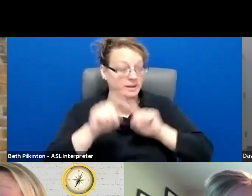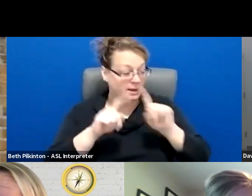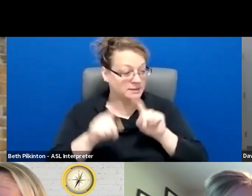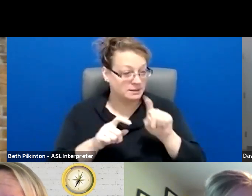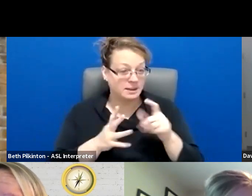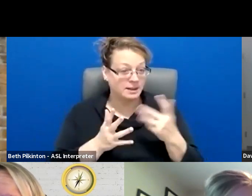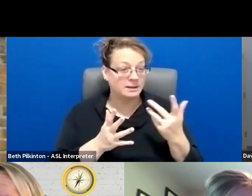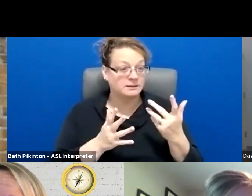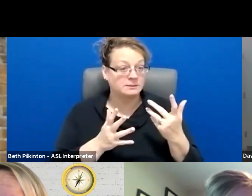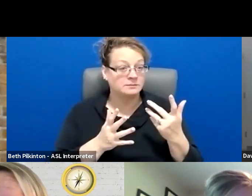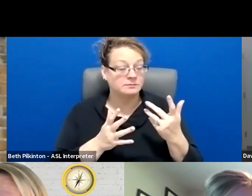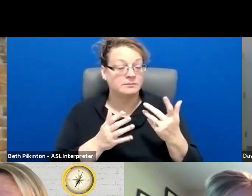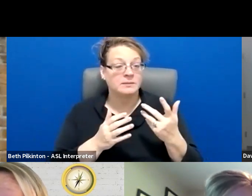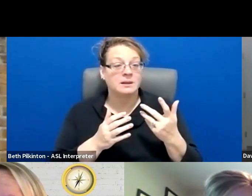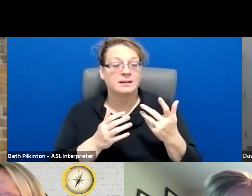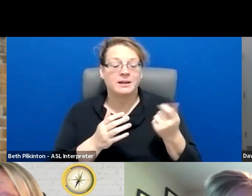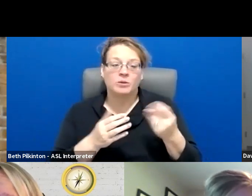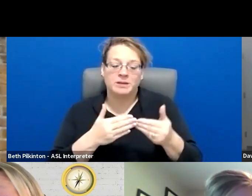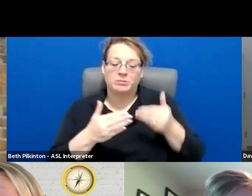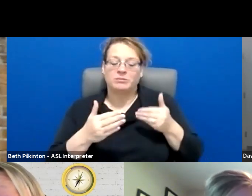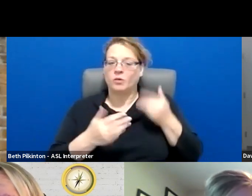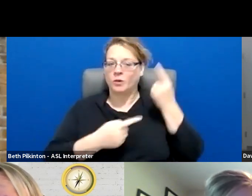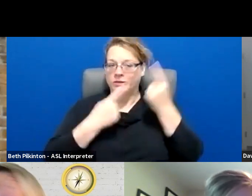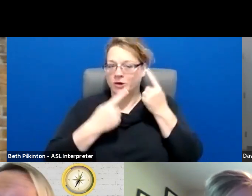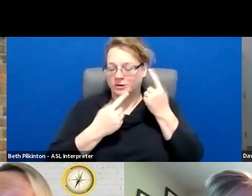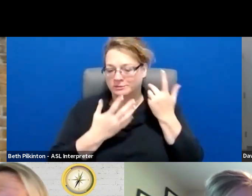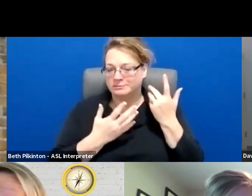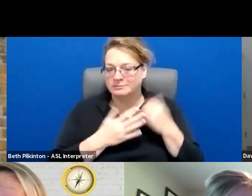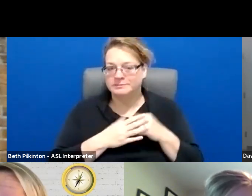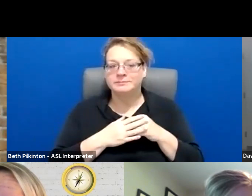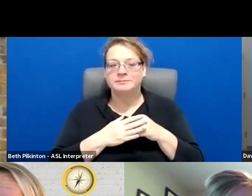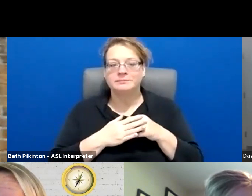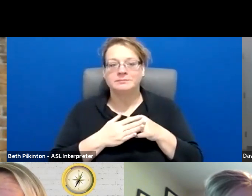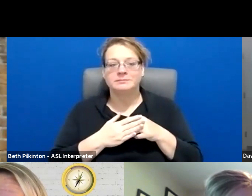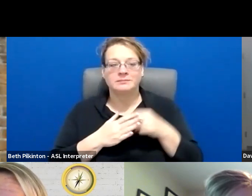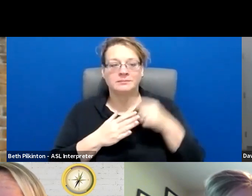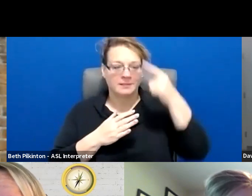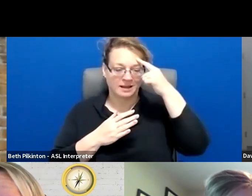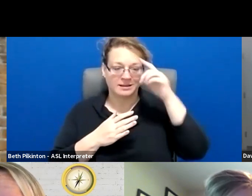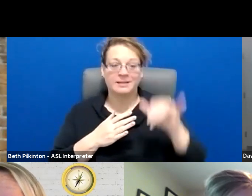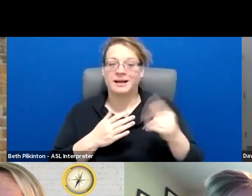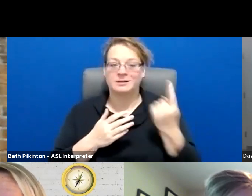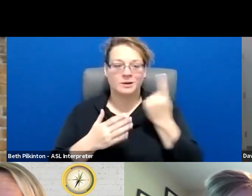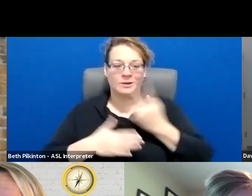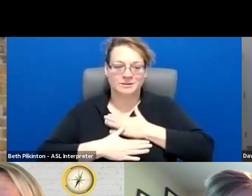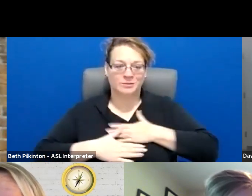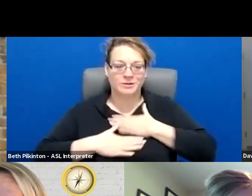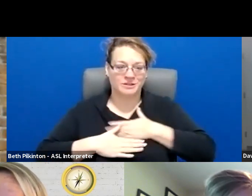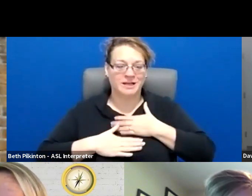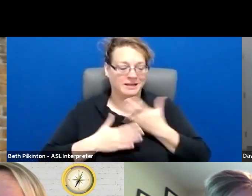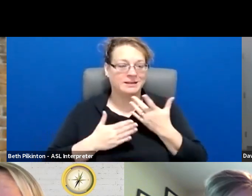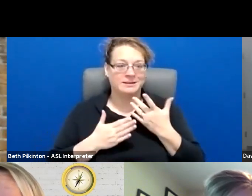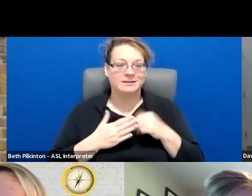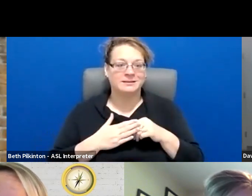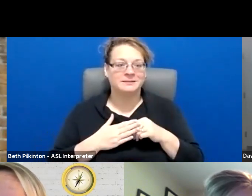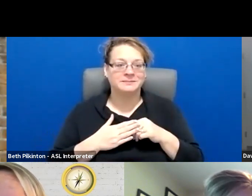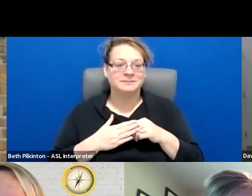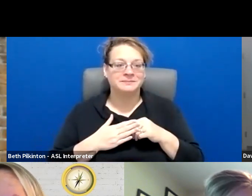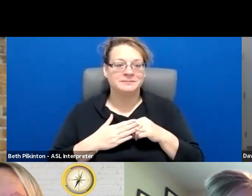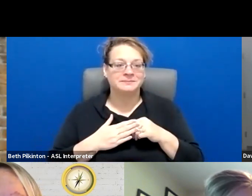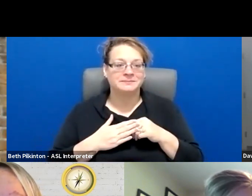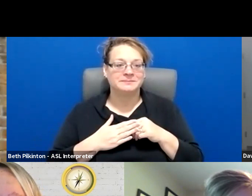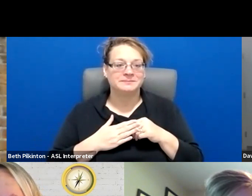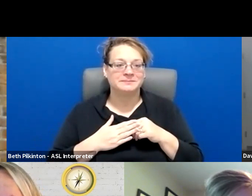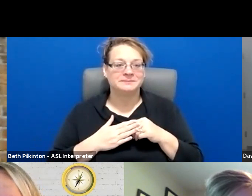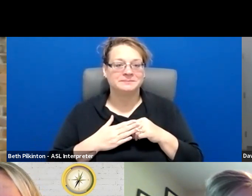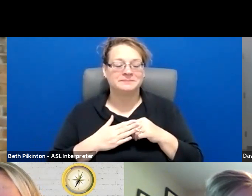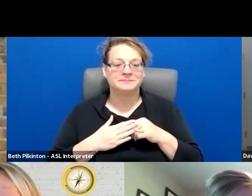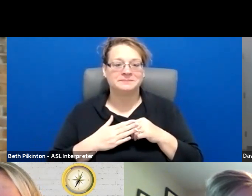If you are considering an interview you can ask if you need any accommodations.